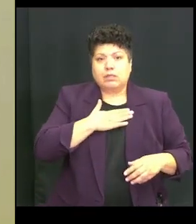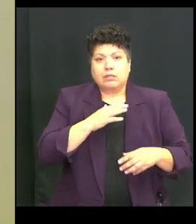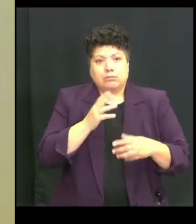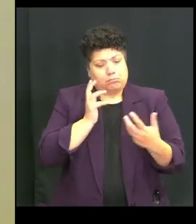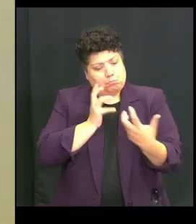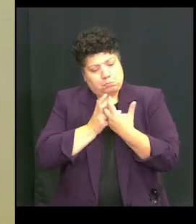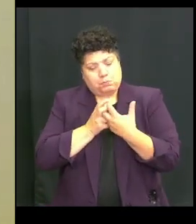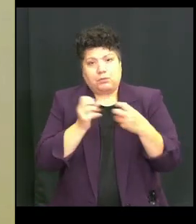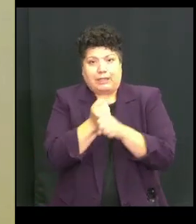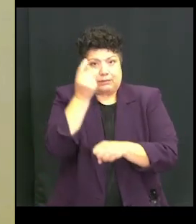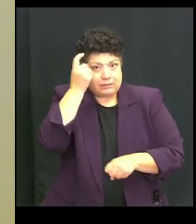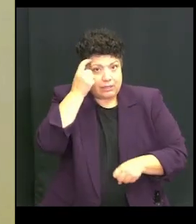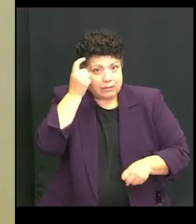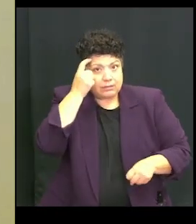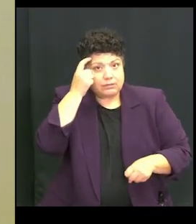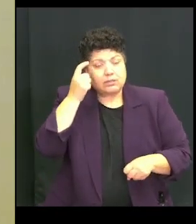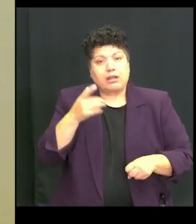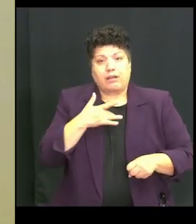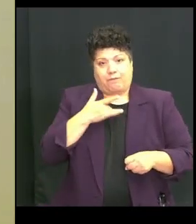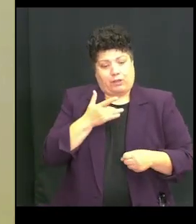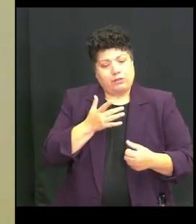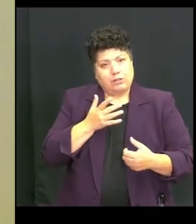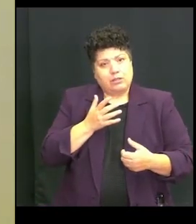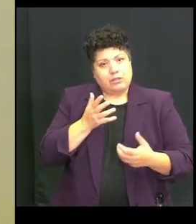that they're compatible with the belief that they're a good person.